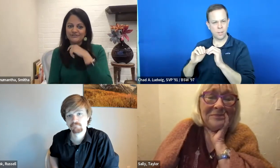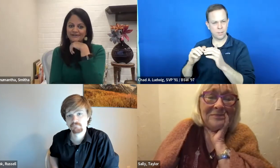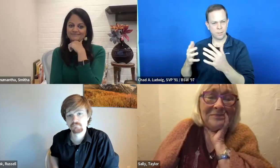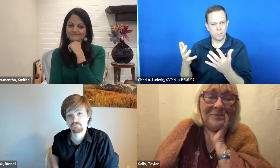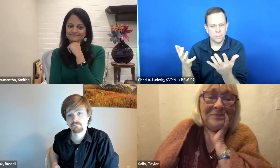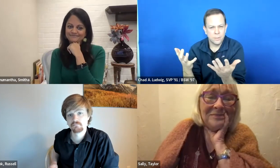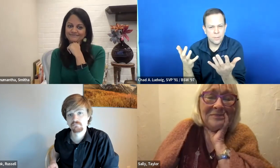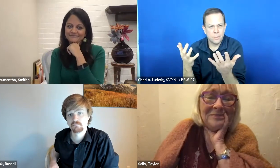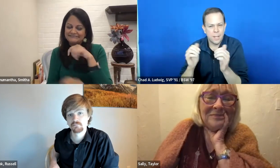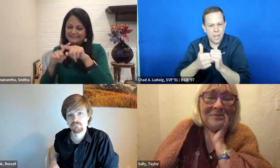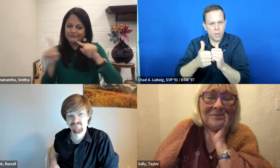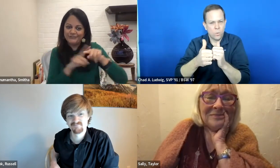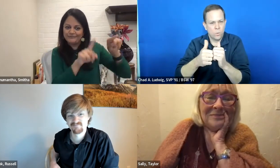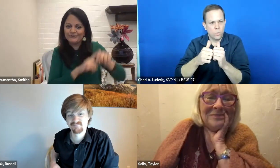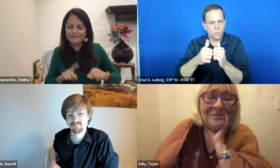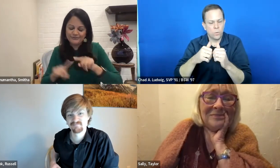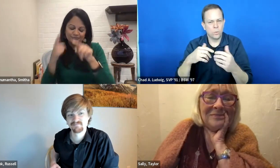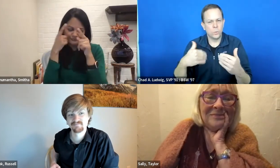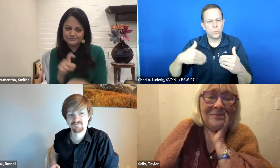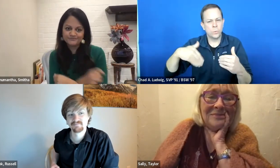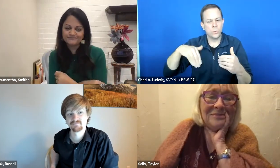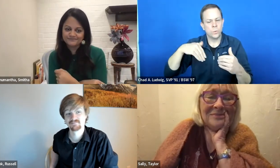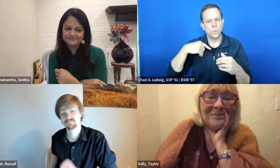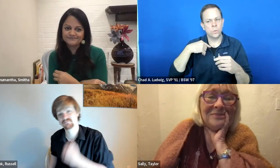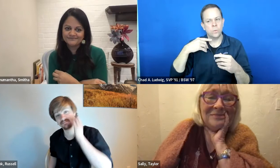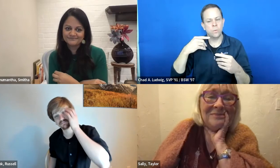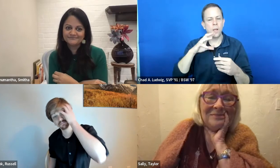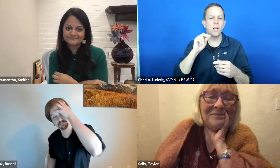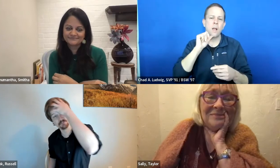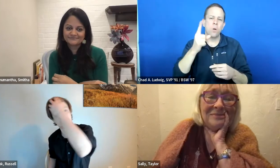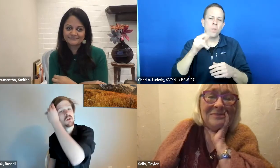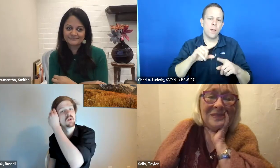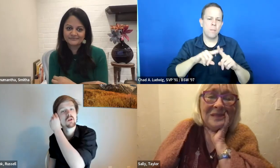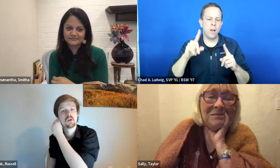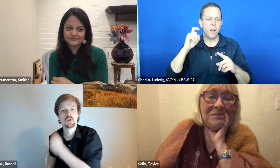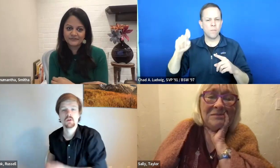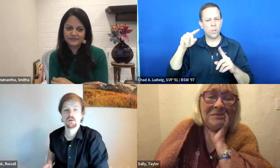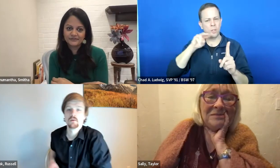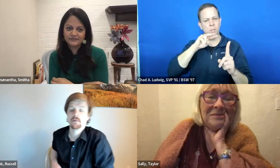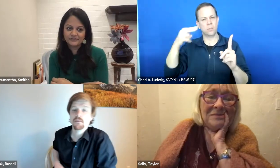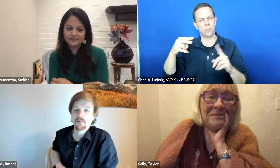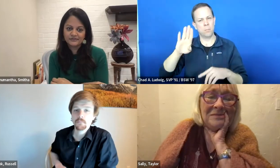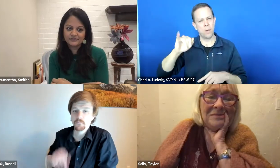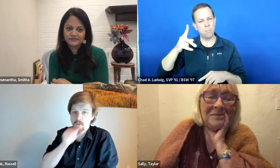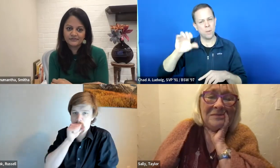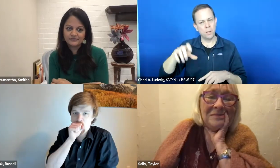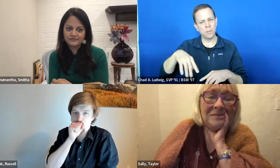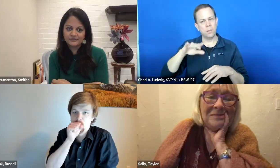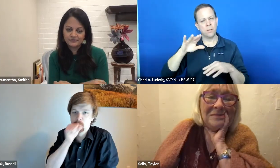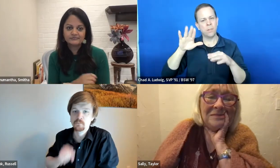and people are very spread out, so it is very difficult making those connections, and not only that.